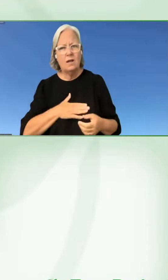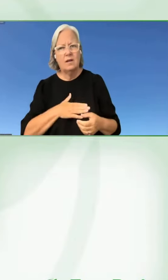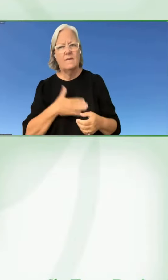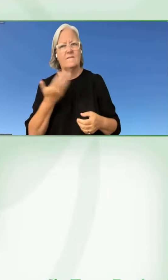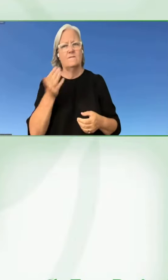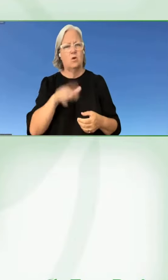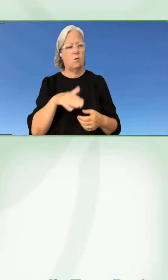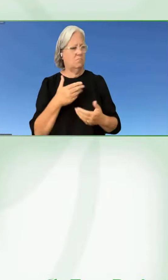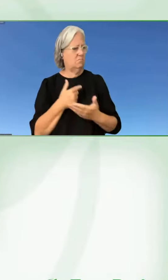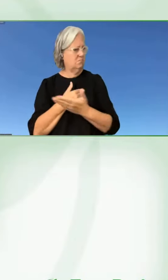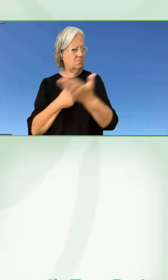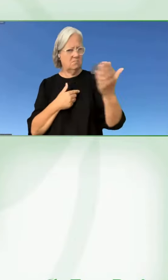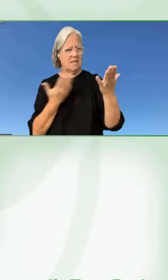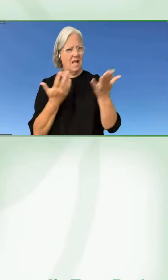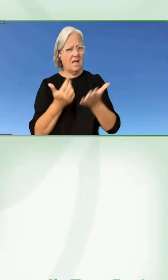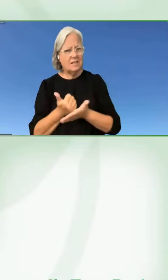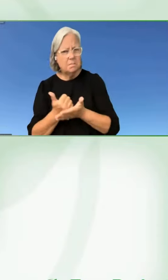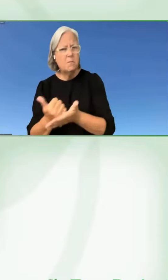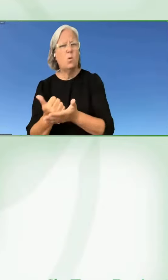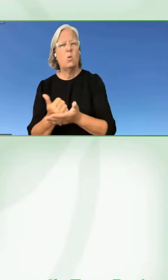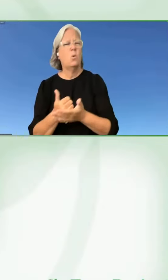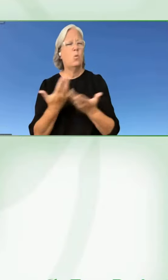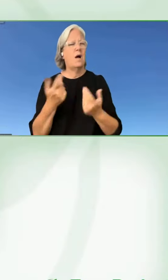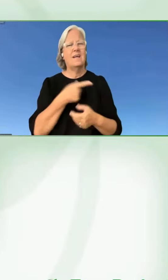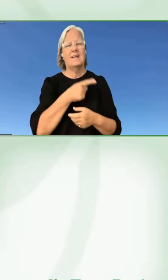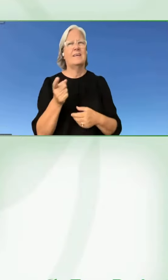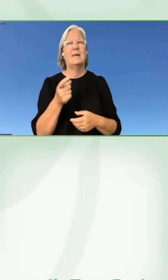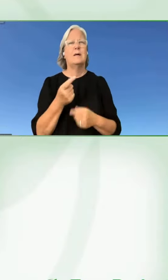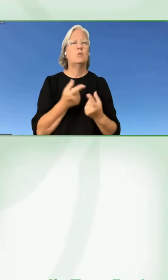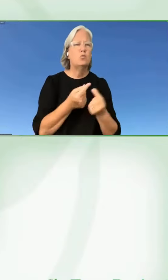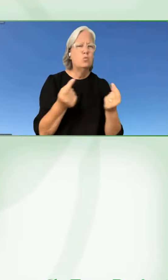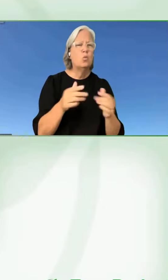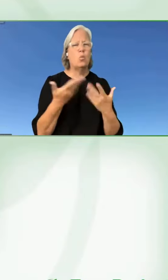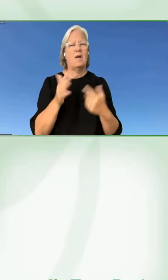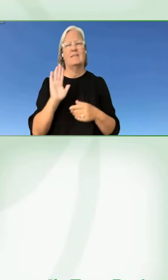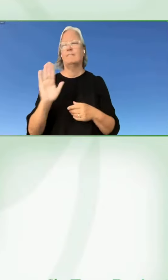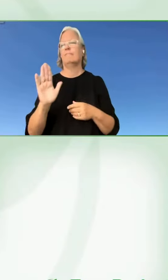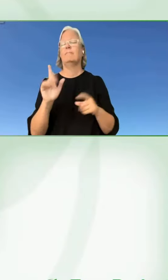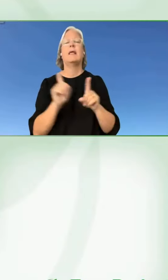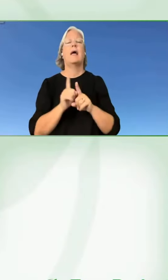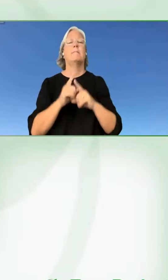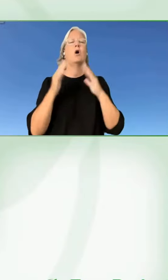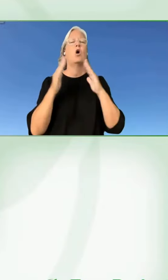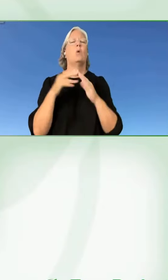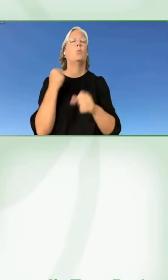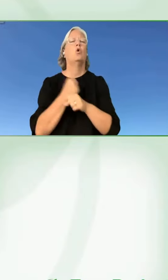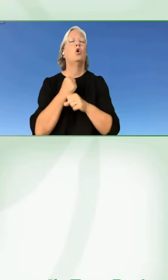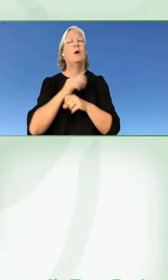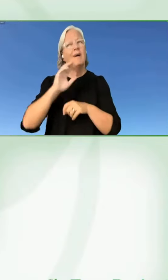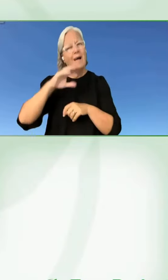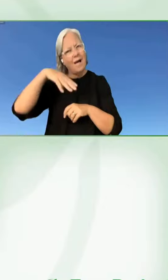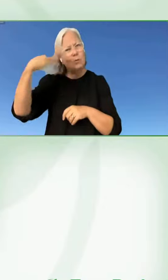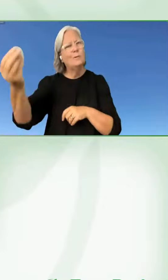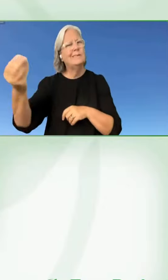We do have a signed box environment so you can reach out and we can give you access